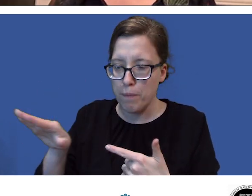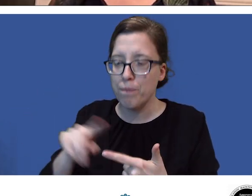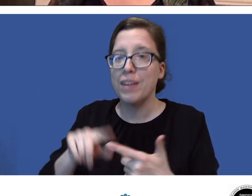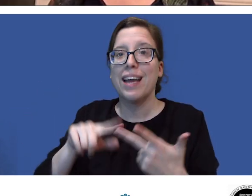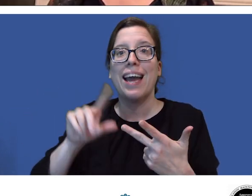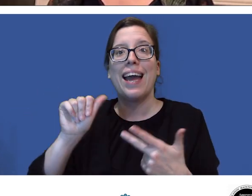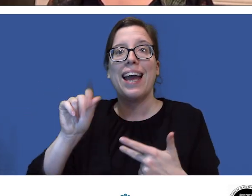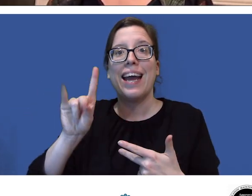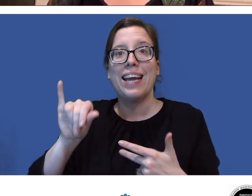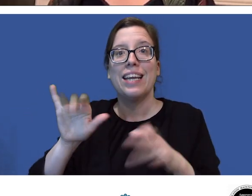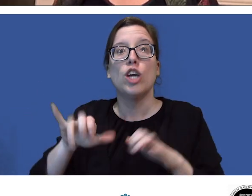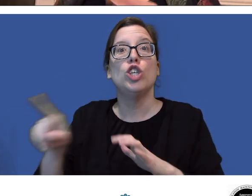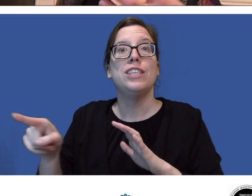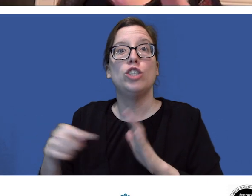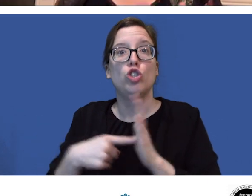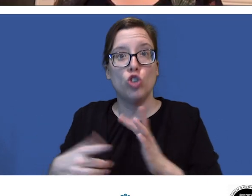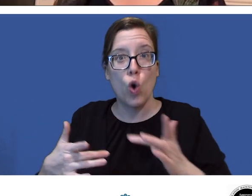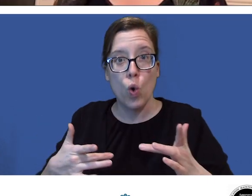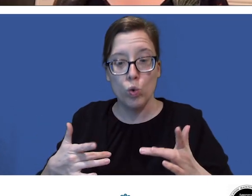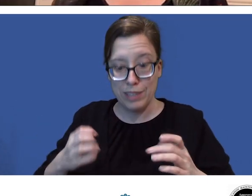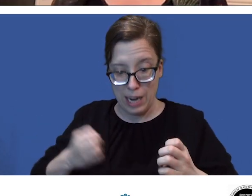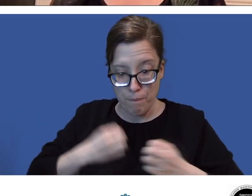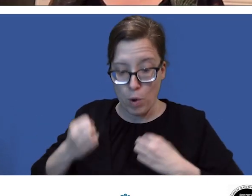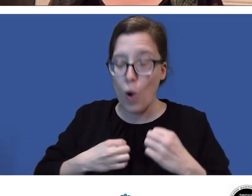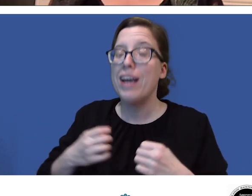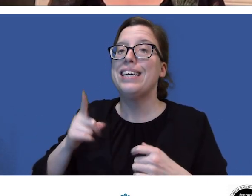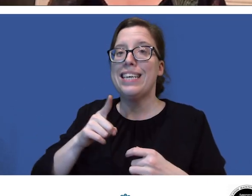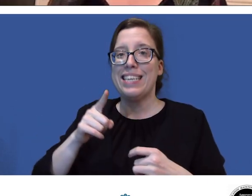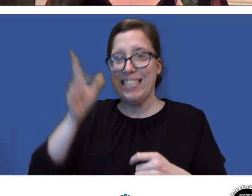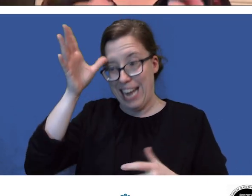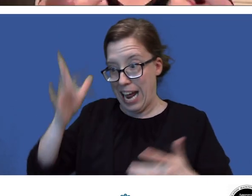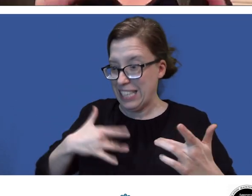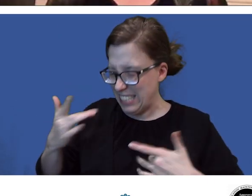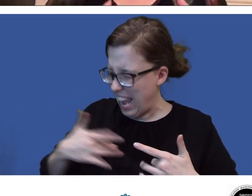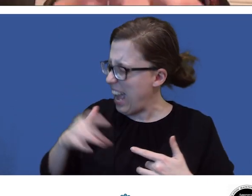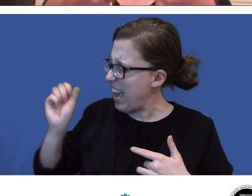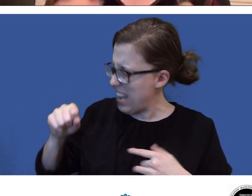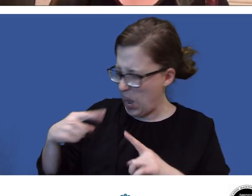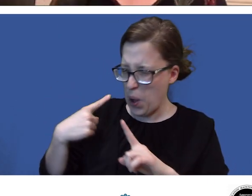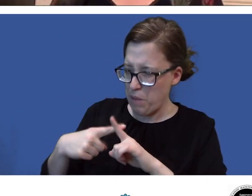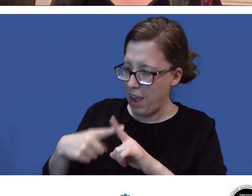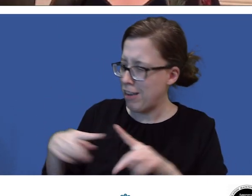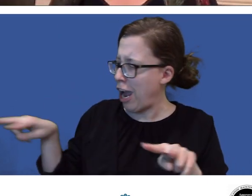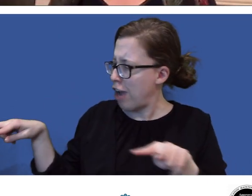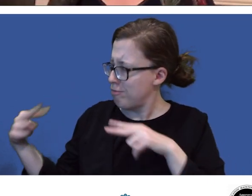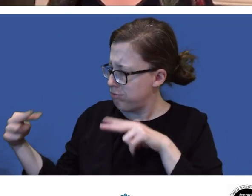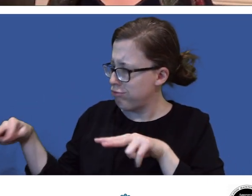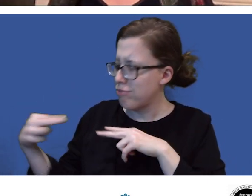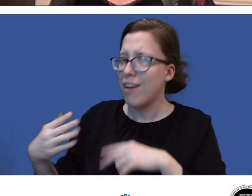yes, yes, yes. And he showed emotions. He was excited. He was positive. He was into it. He